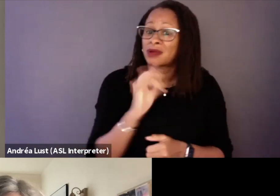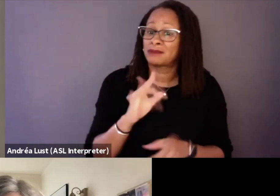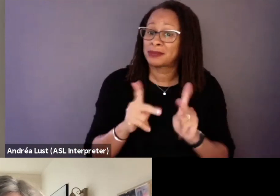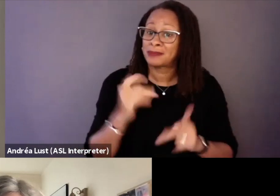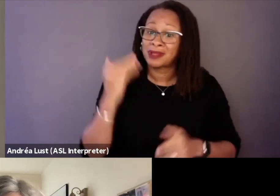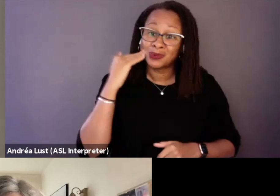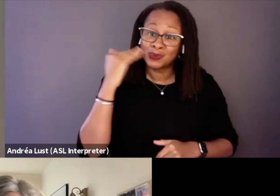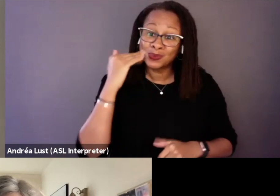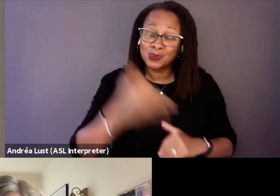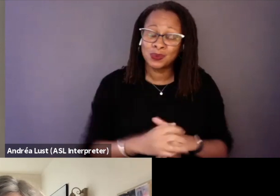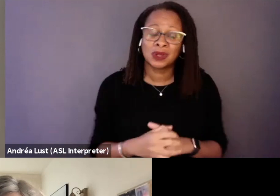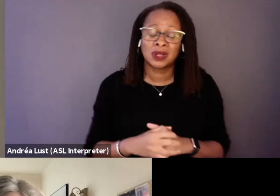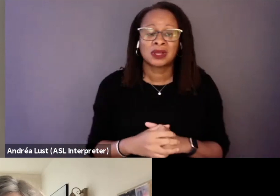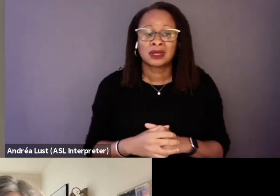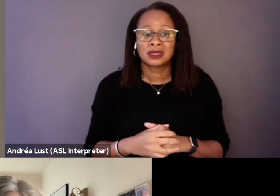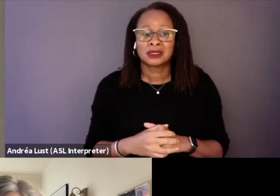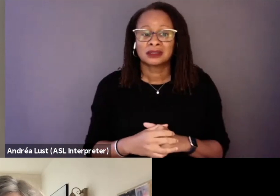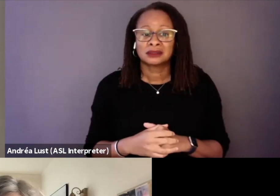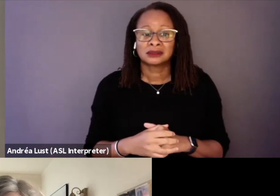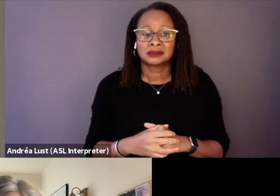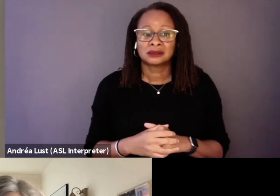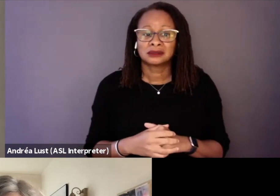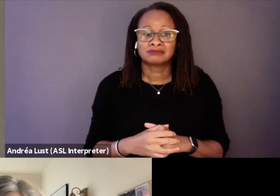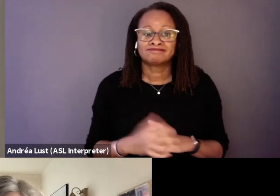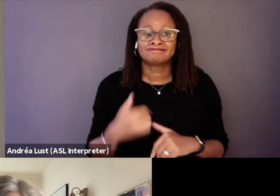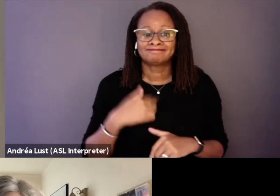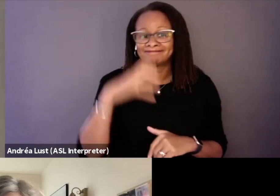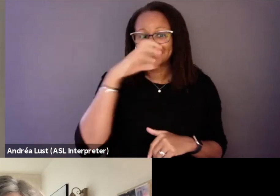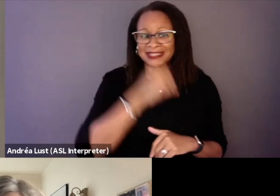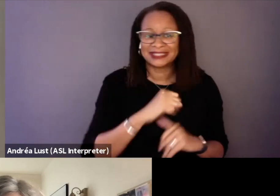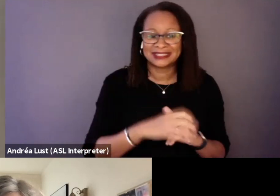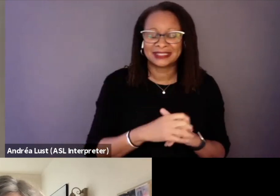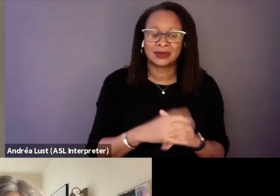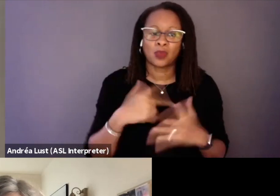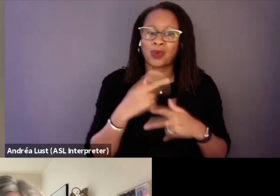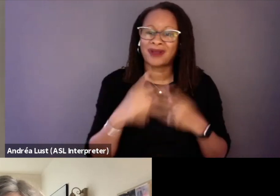So I guess that's what kind of led me into